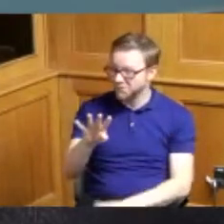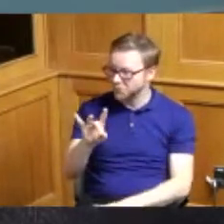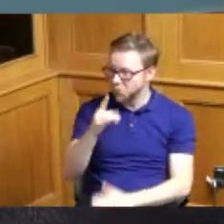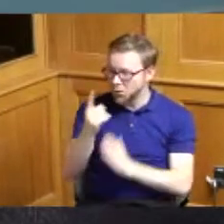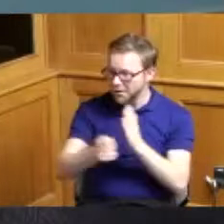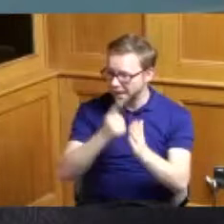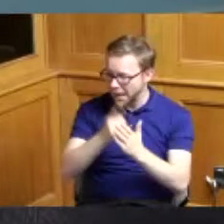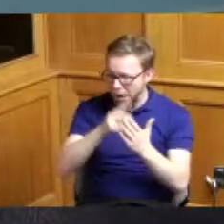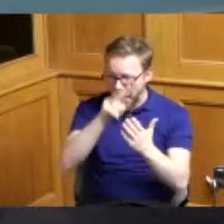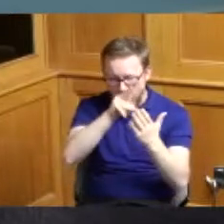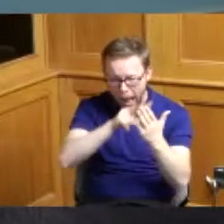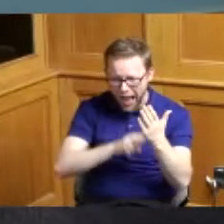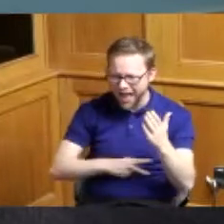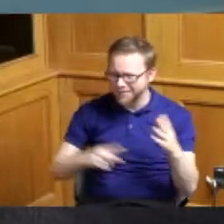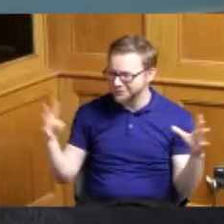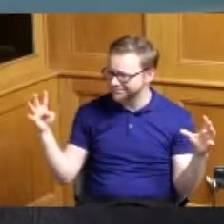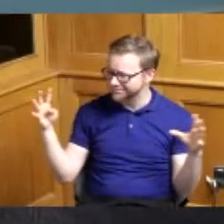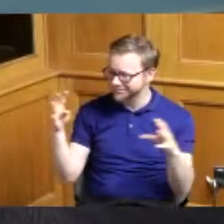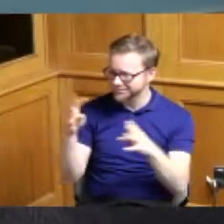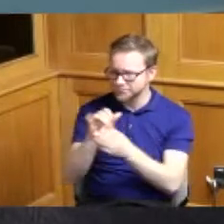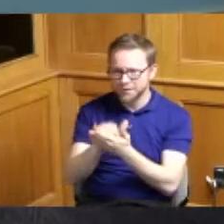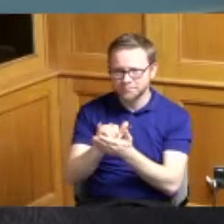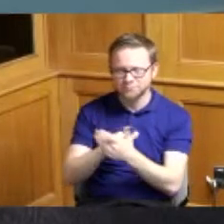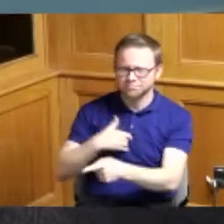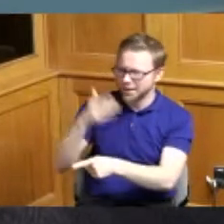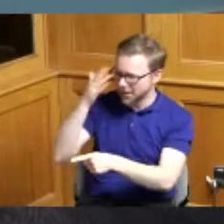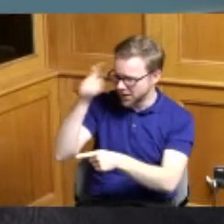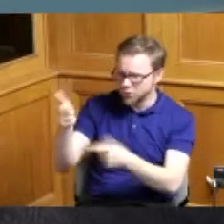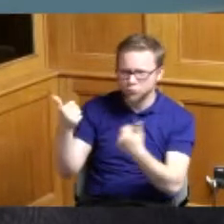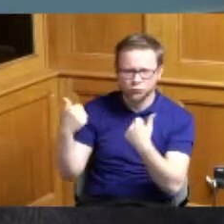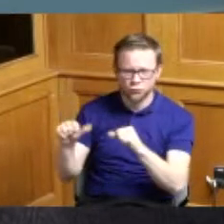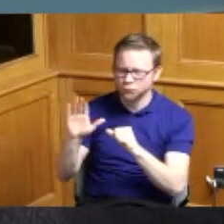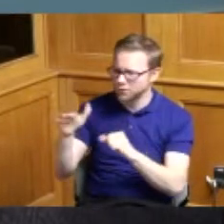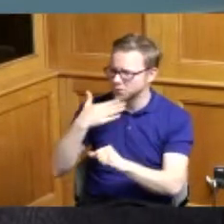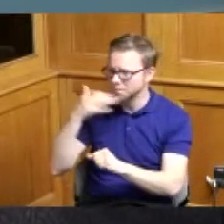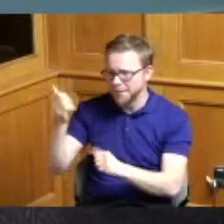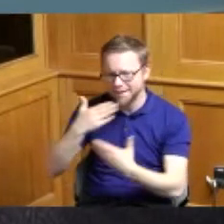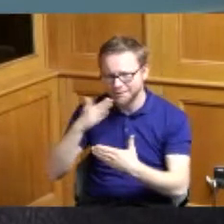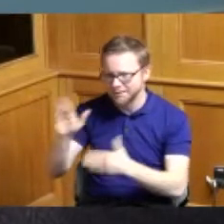so complex I know you did the best you can I want to thank your staff I want to thank the lawyers